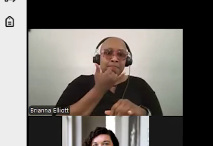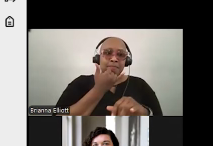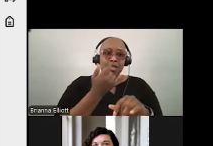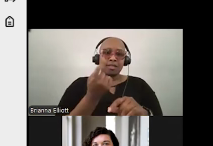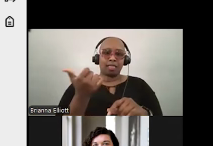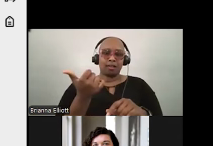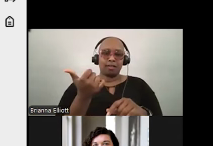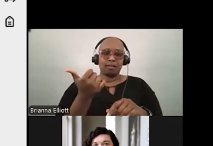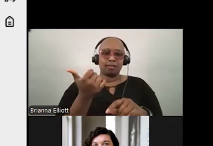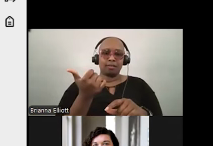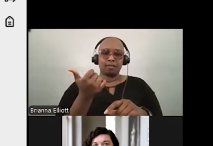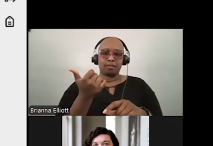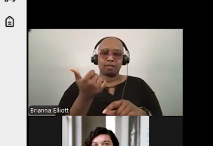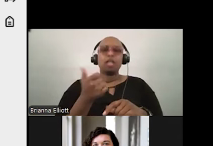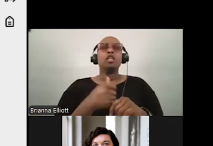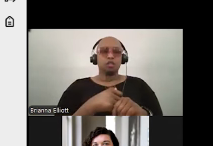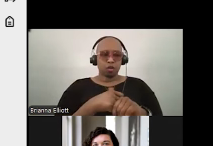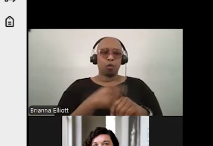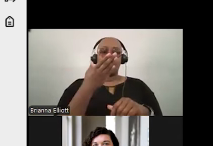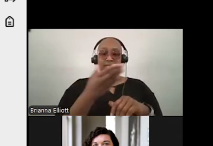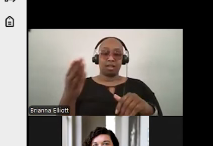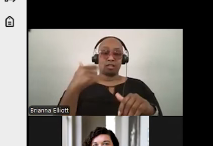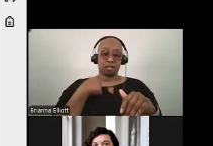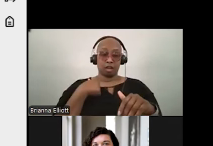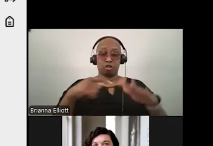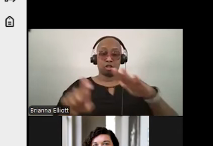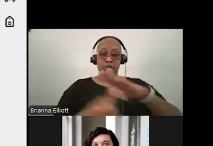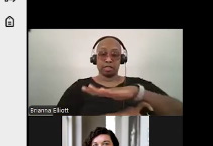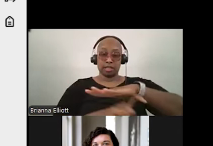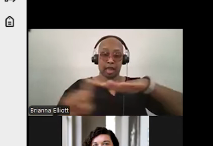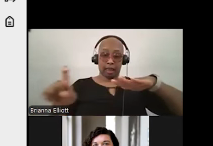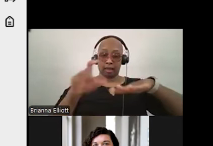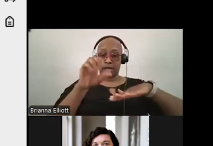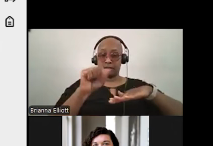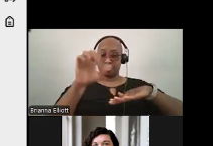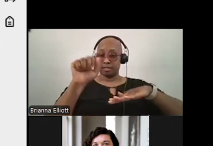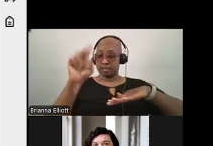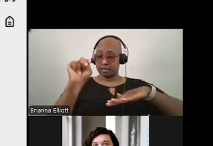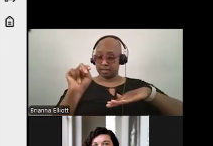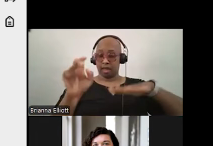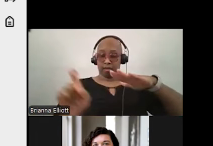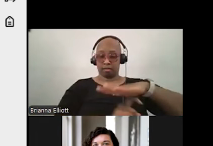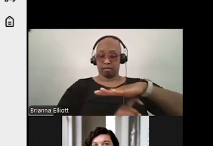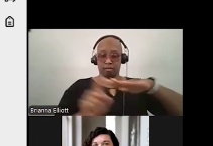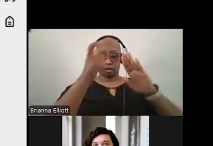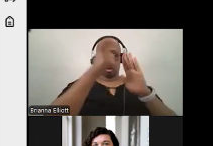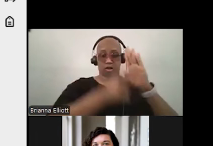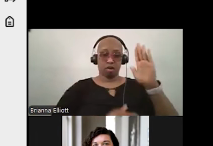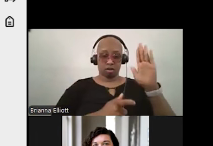when they are scanned most of the time. So, if you scanned an article, I don't know, last century,